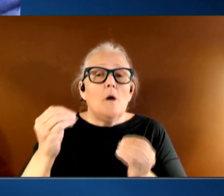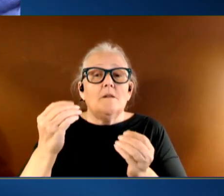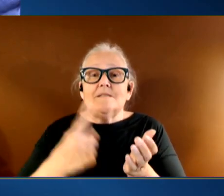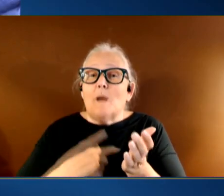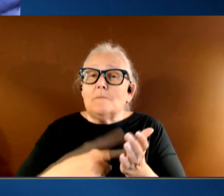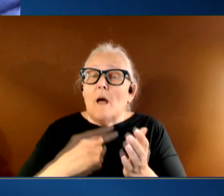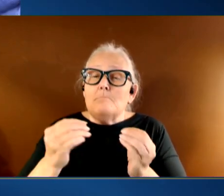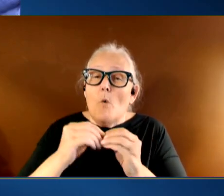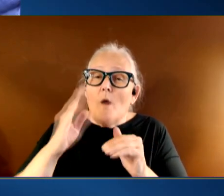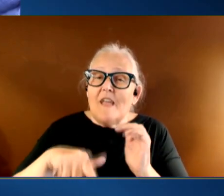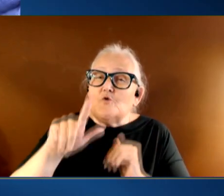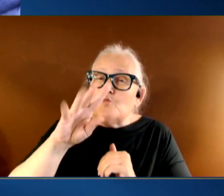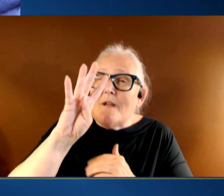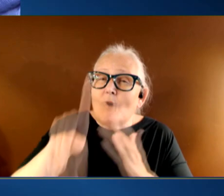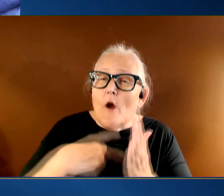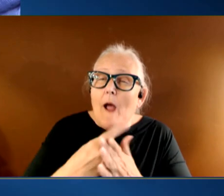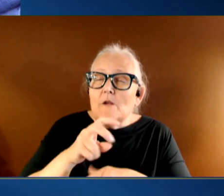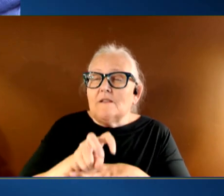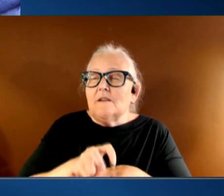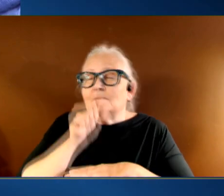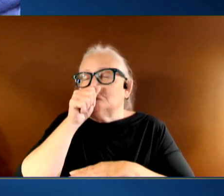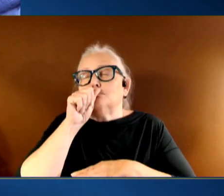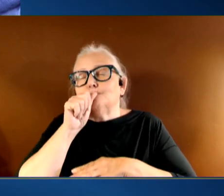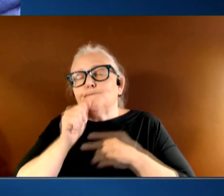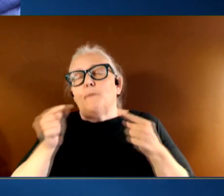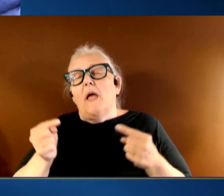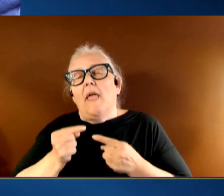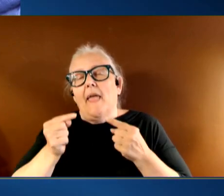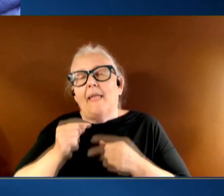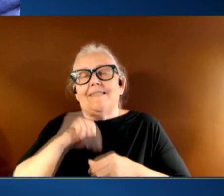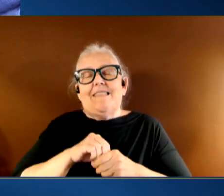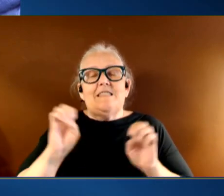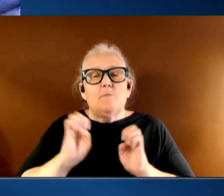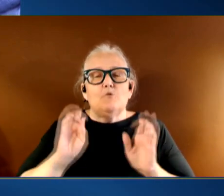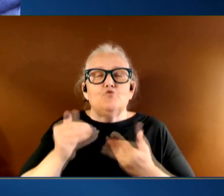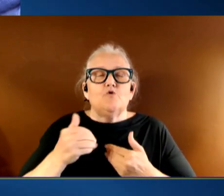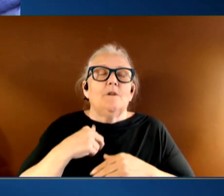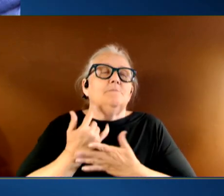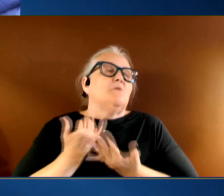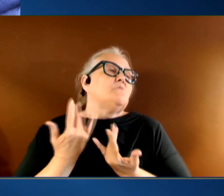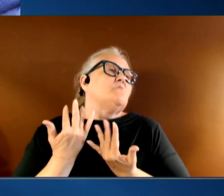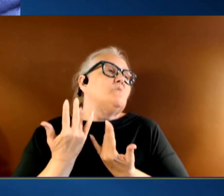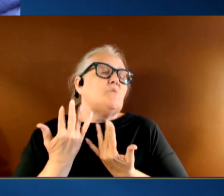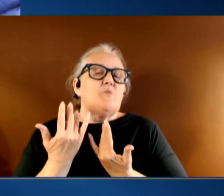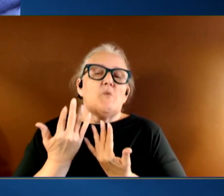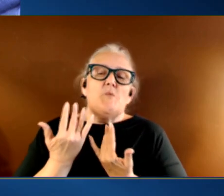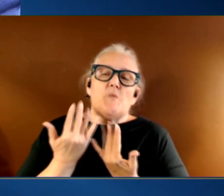sitting in pain in an emergency room waiting to be seen. So, this pilot project was first